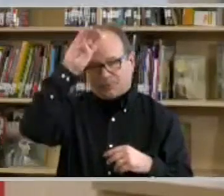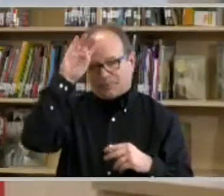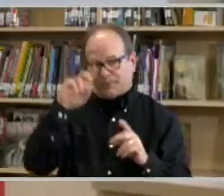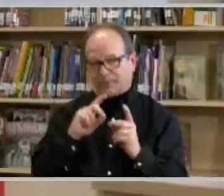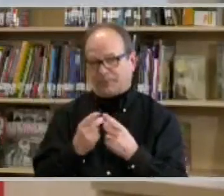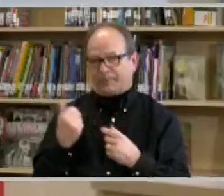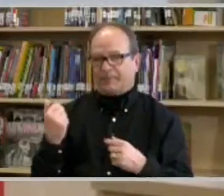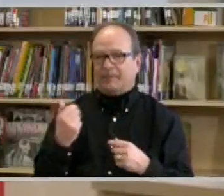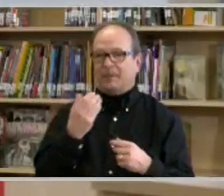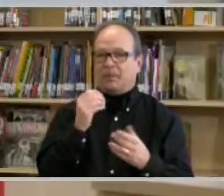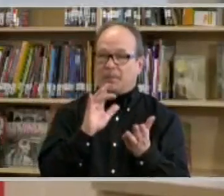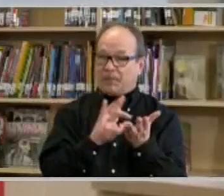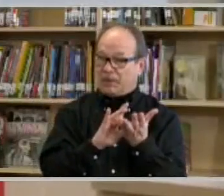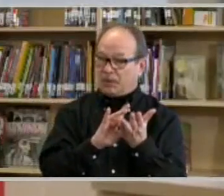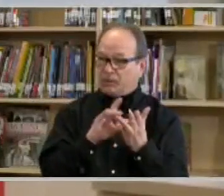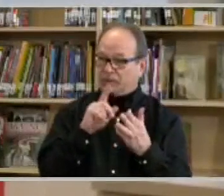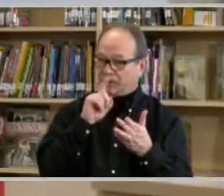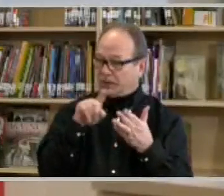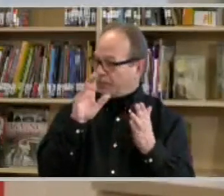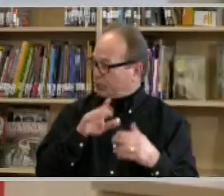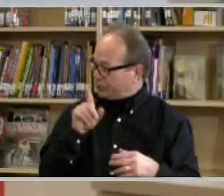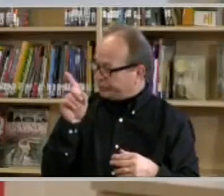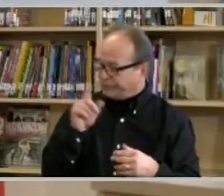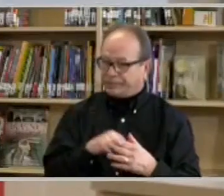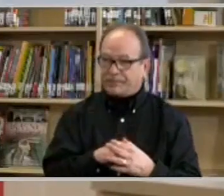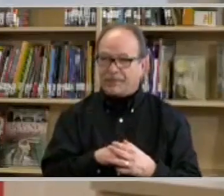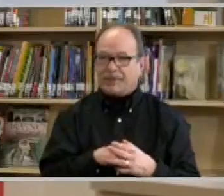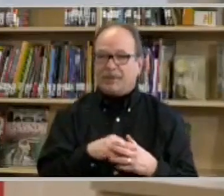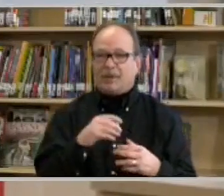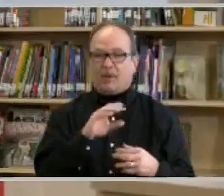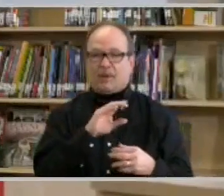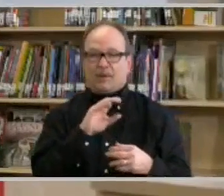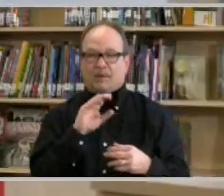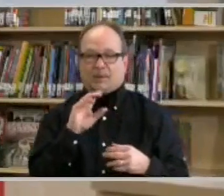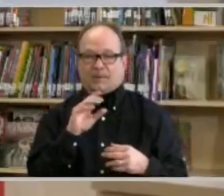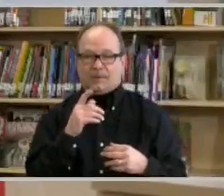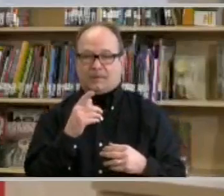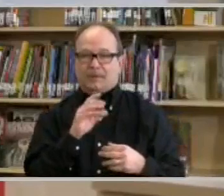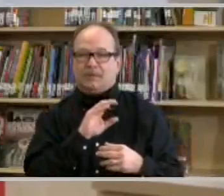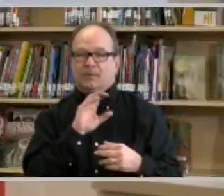AND THE FIRE DEPARTMENT, OUR